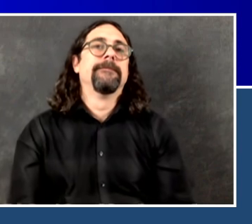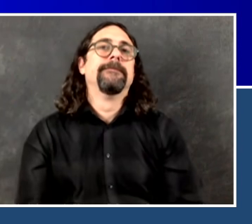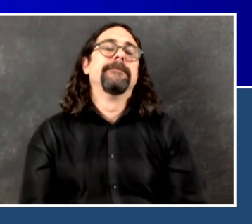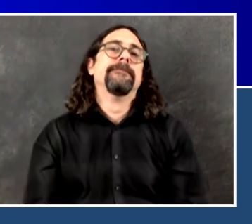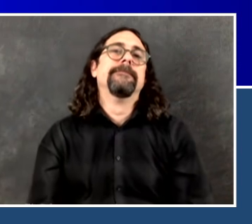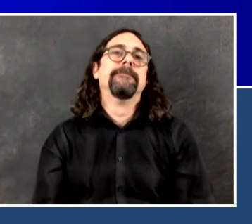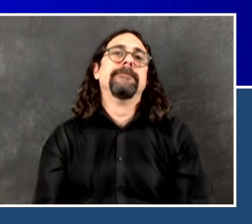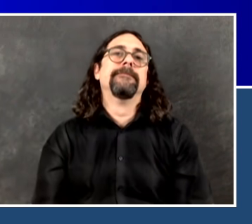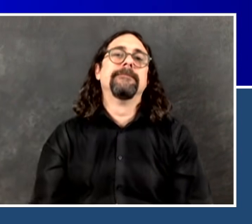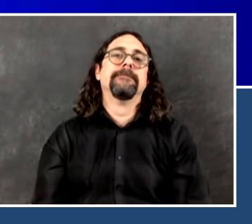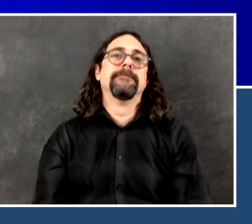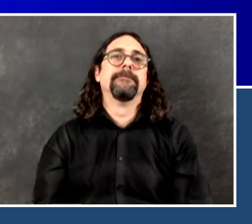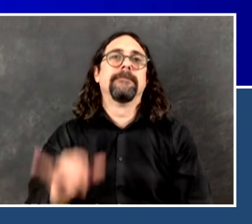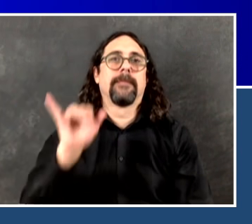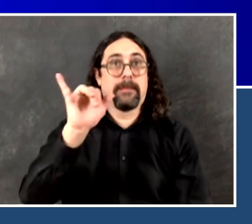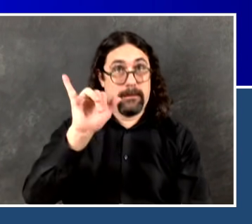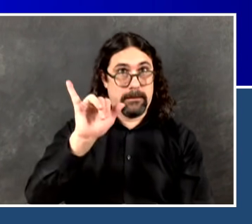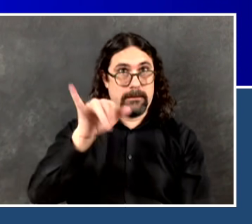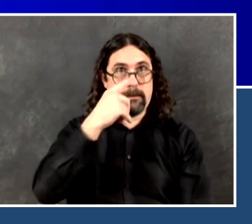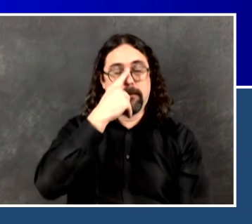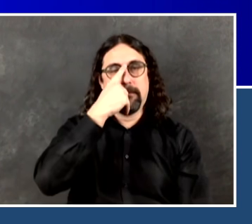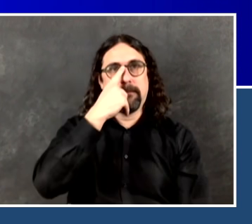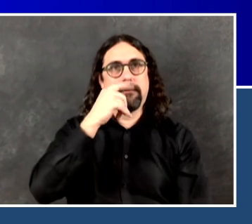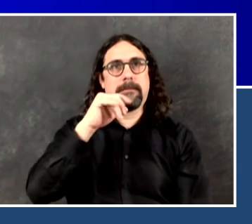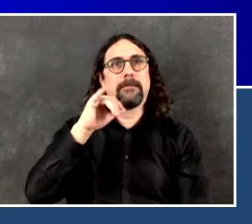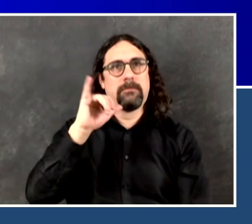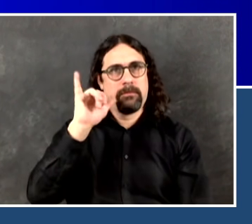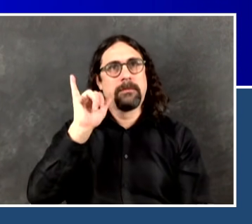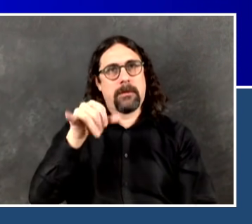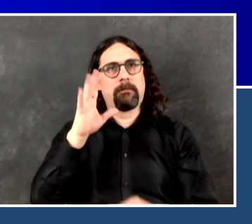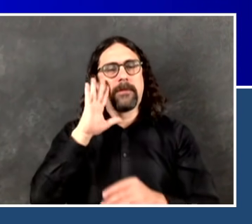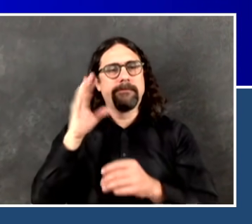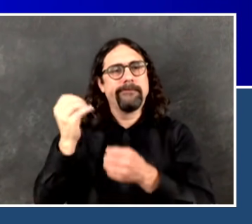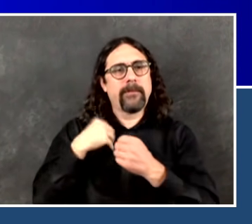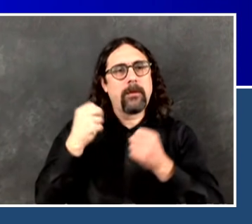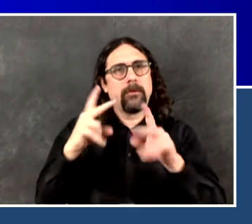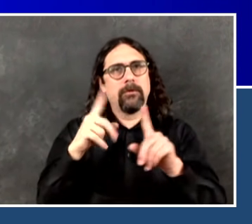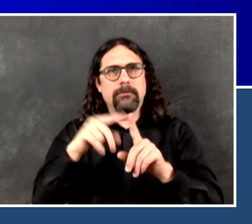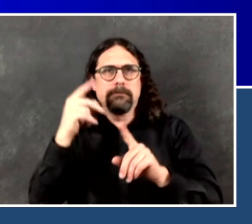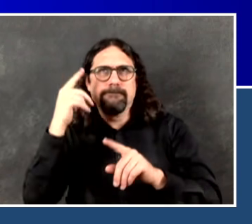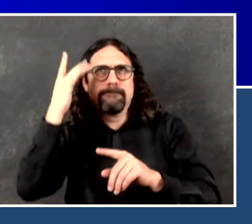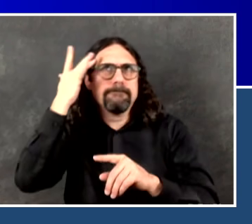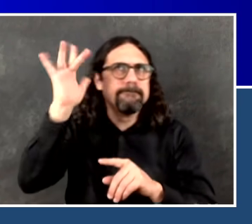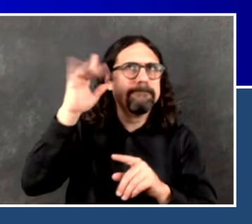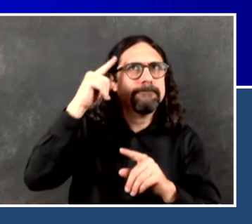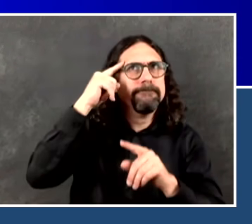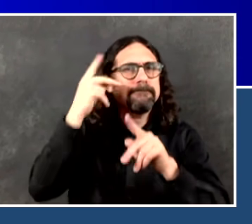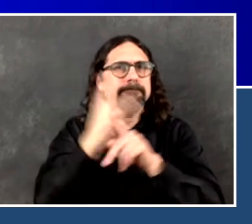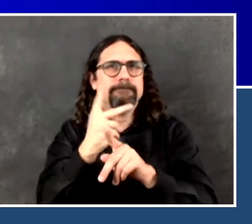FIRST OUTLINE OF OWH WE BUILD THAT SMART SMART RECOVERY.